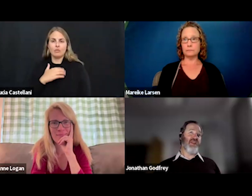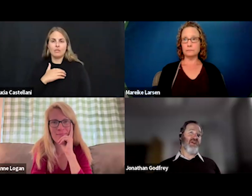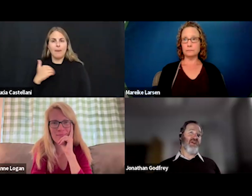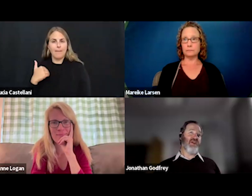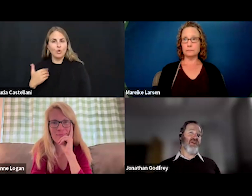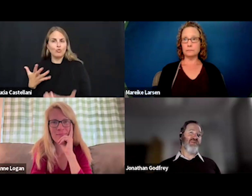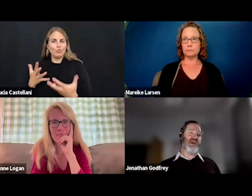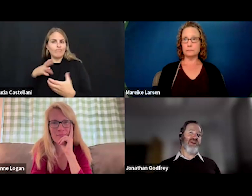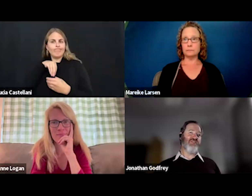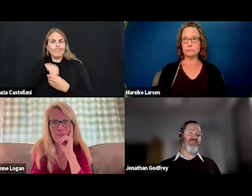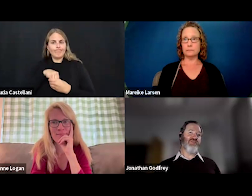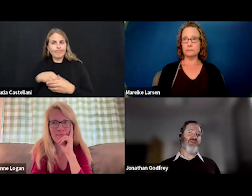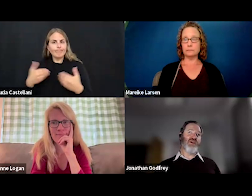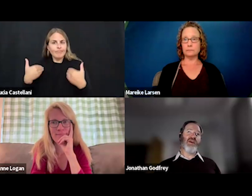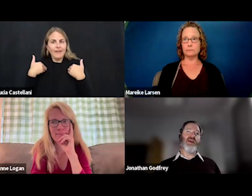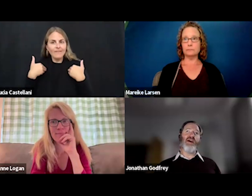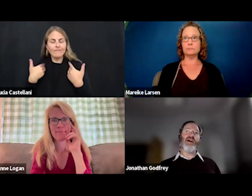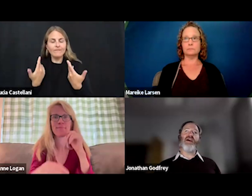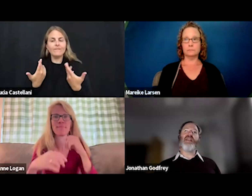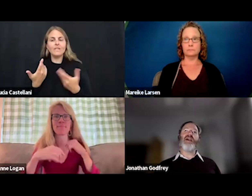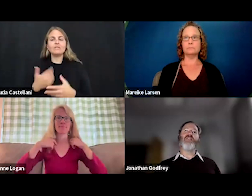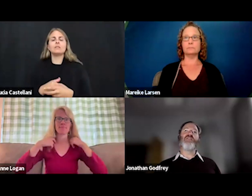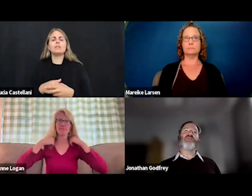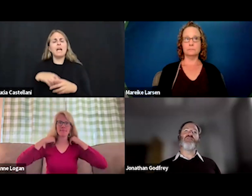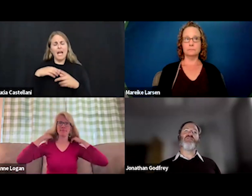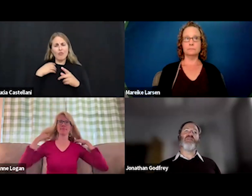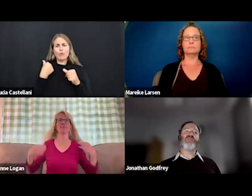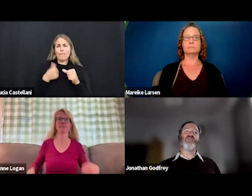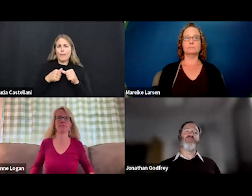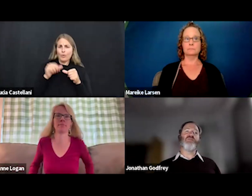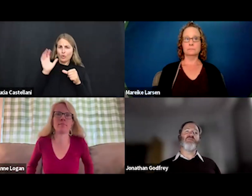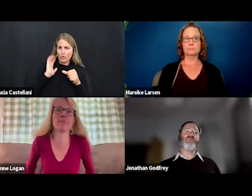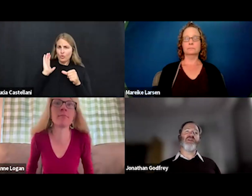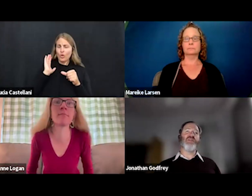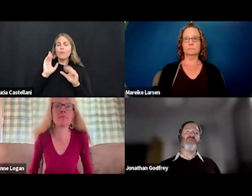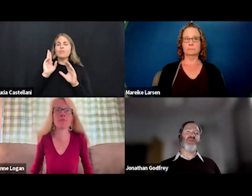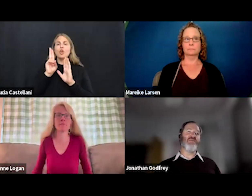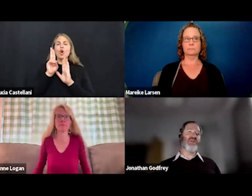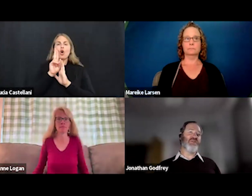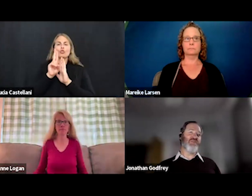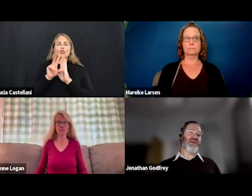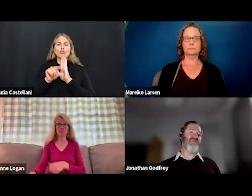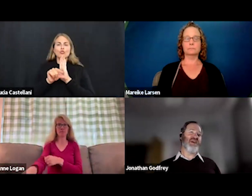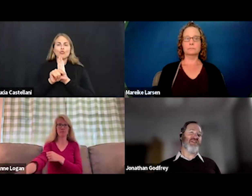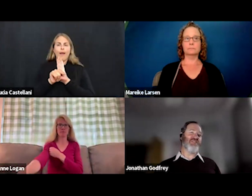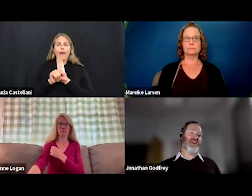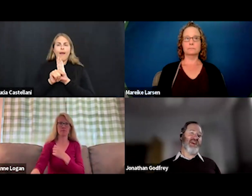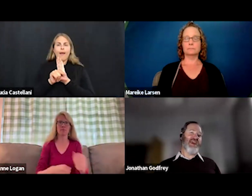And I can think back to an undergraduate assignment in pure mathematics.